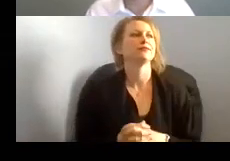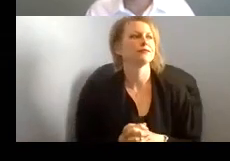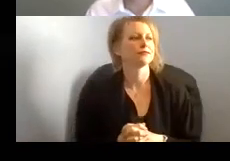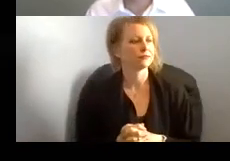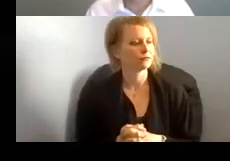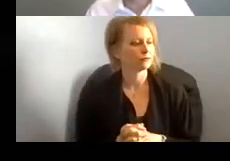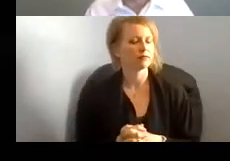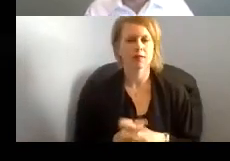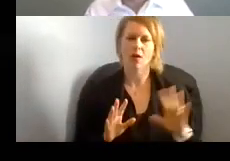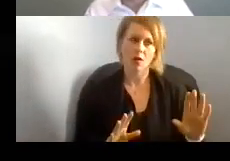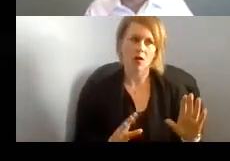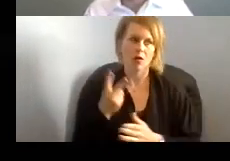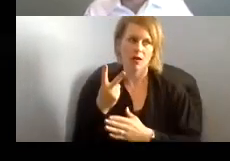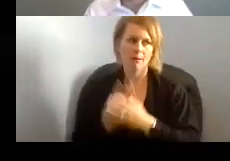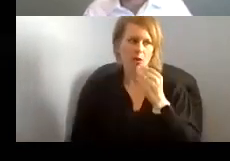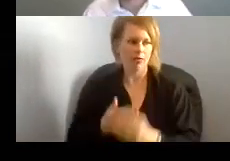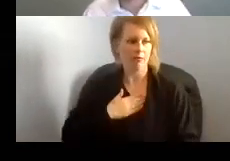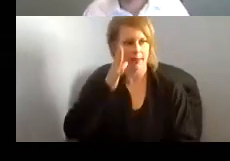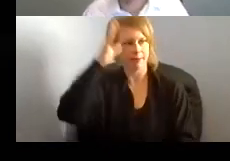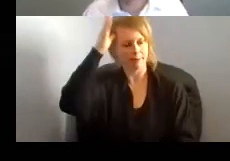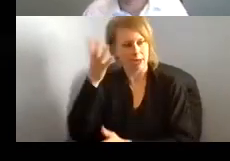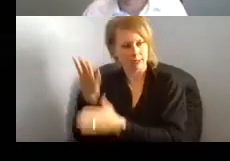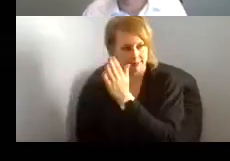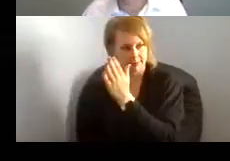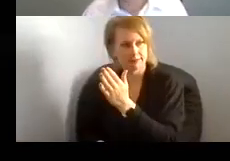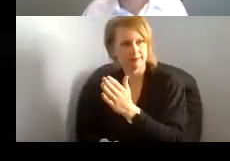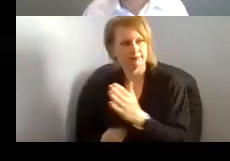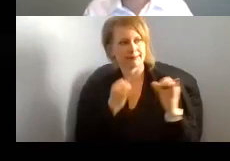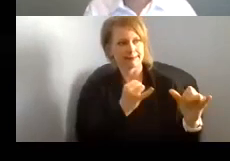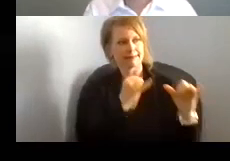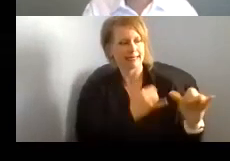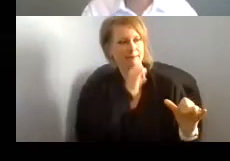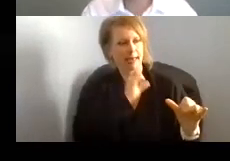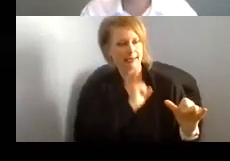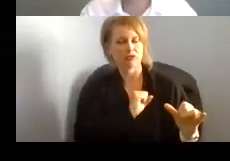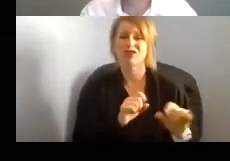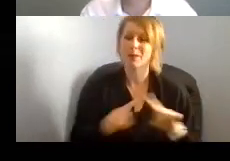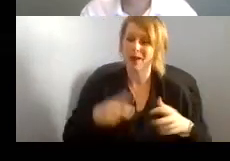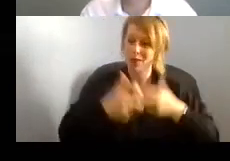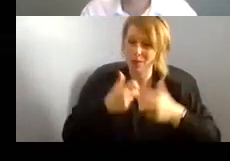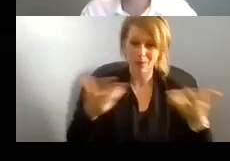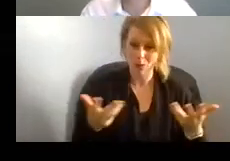both my parents died when I was your age. The problem with this is, if you start to talk about your personal experiences,